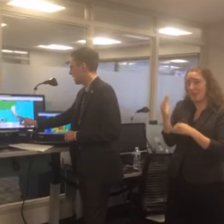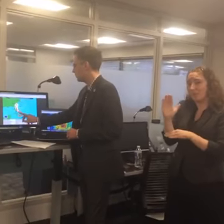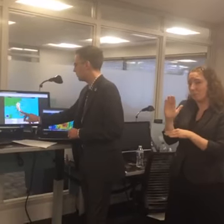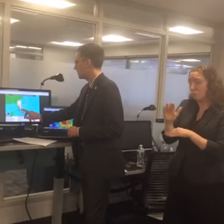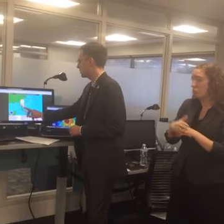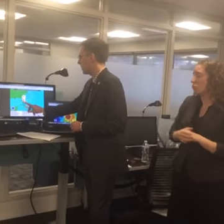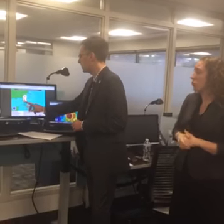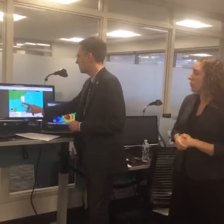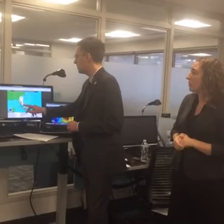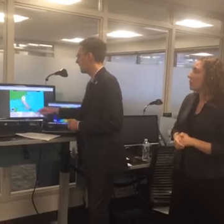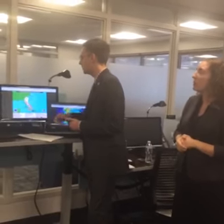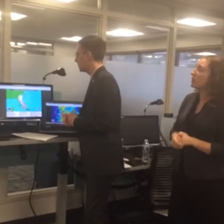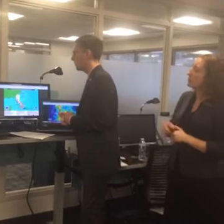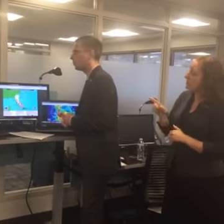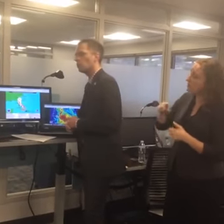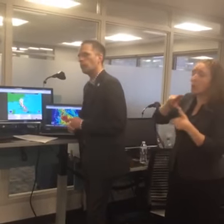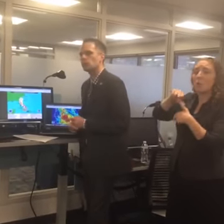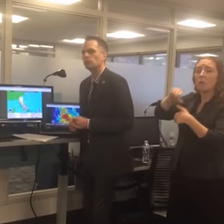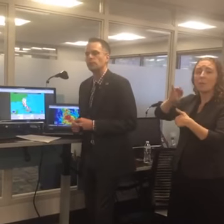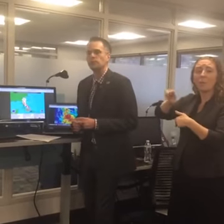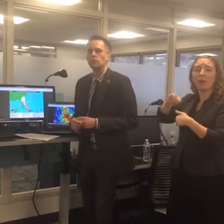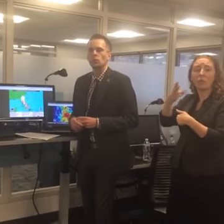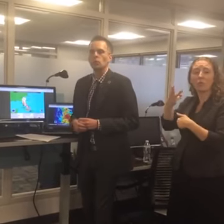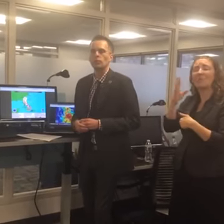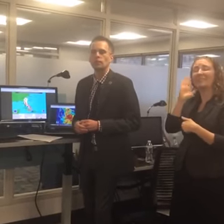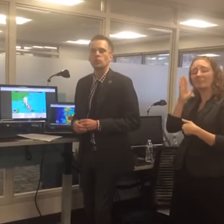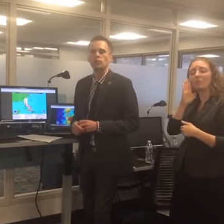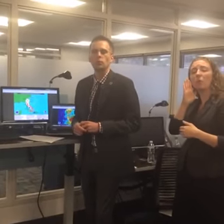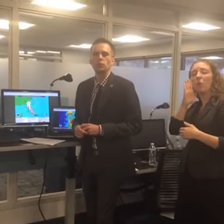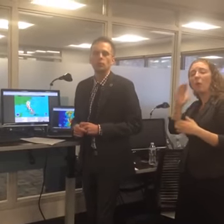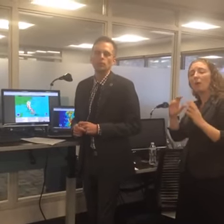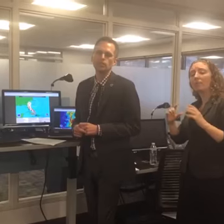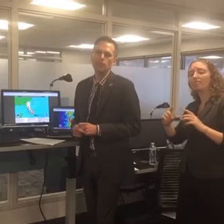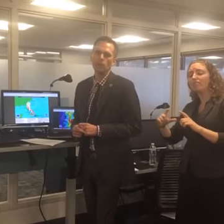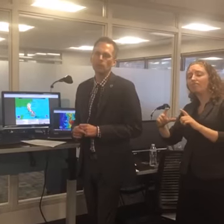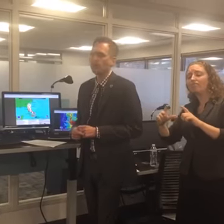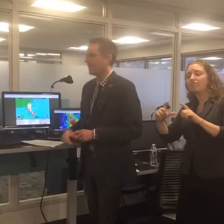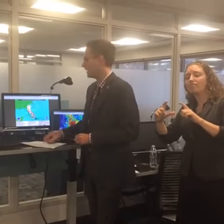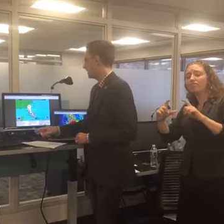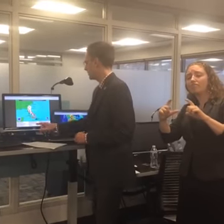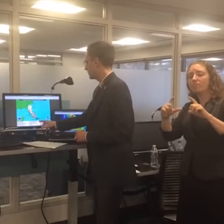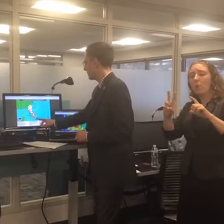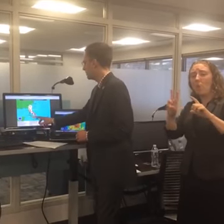Matthew is expected to make its way northwestward over the next 24 to 36 hours and is expected